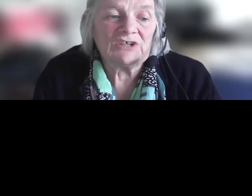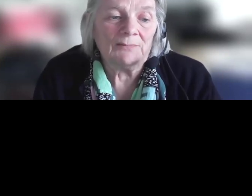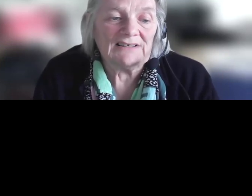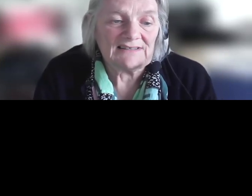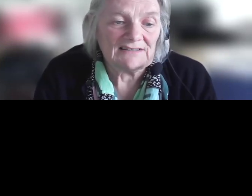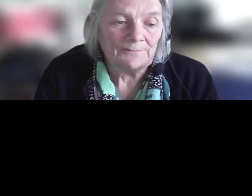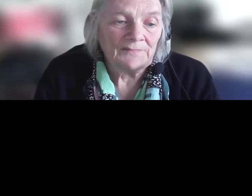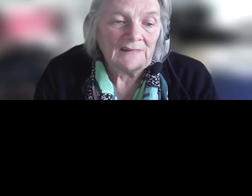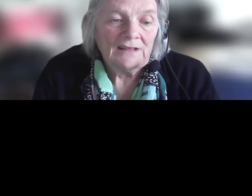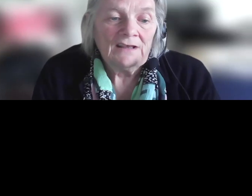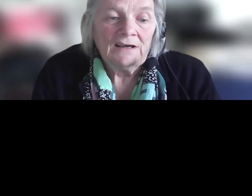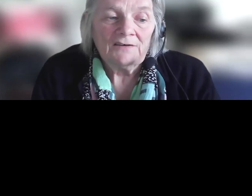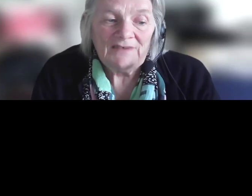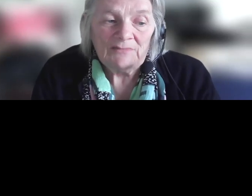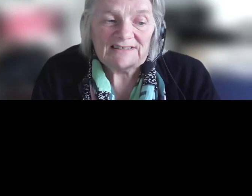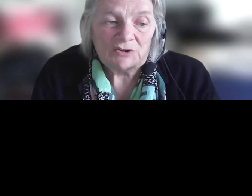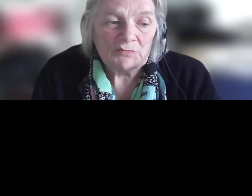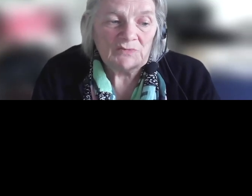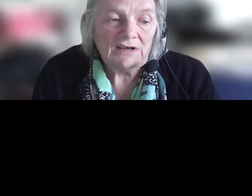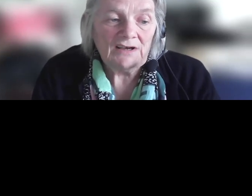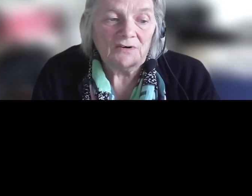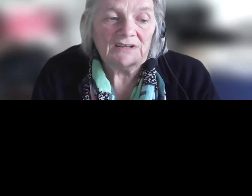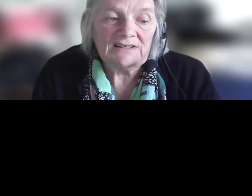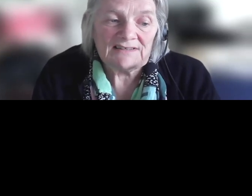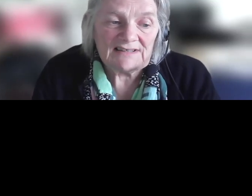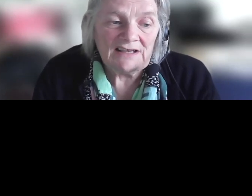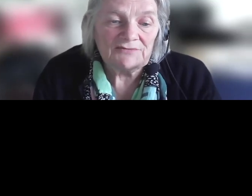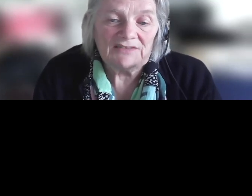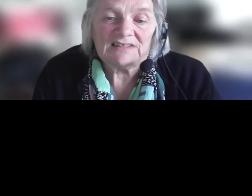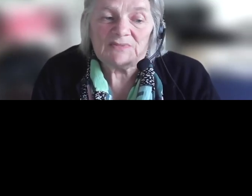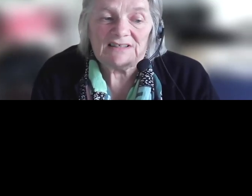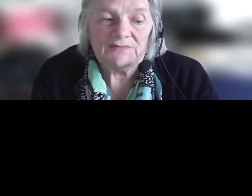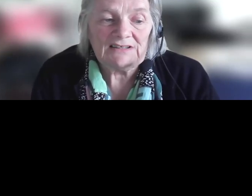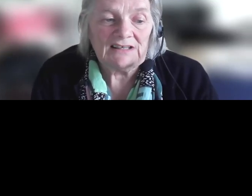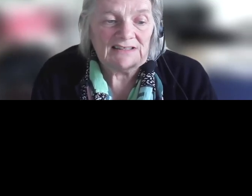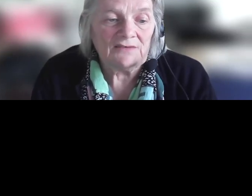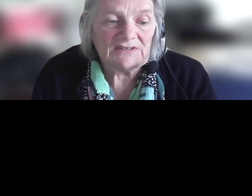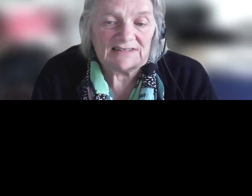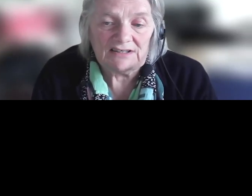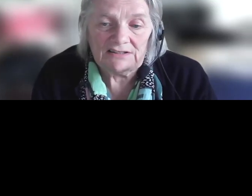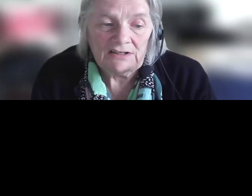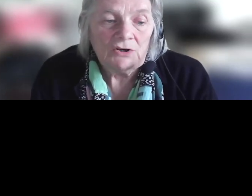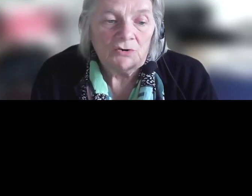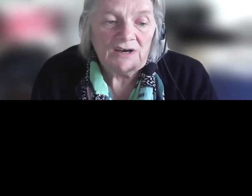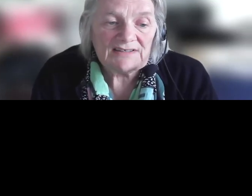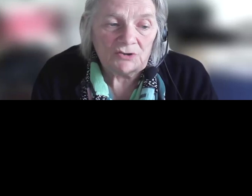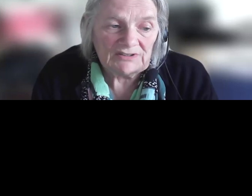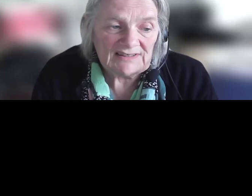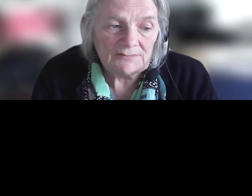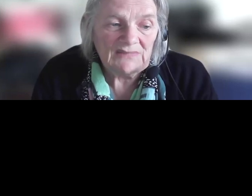Chapelizod. Her family's home is designed around the specific needs of her son who has autism